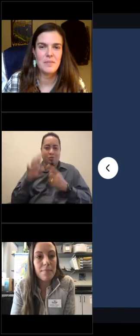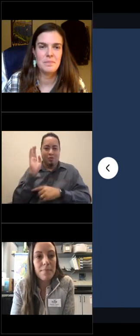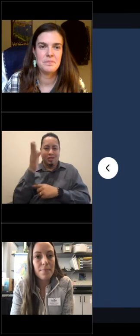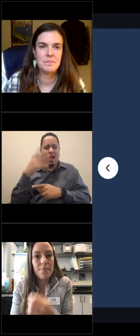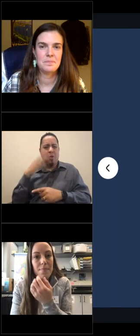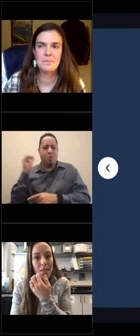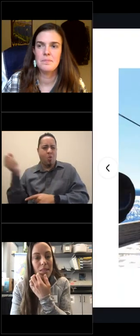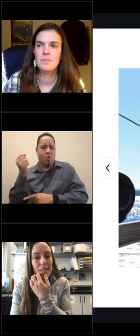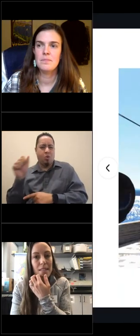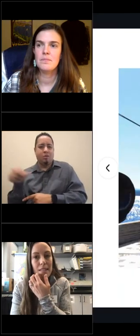All right.